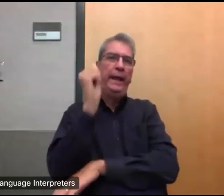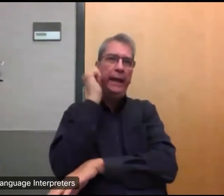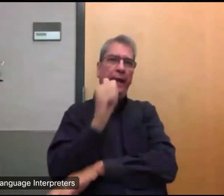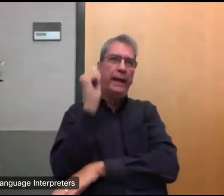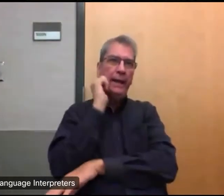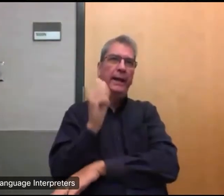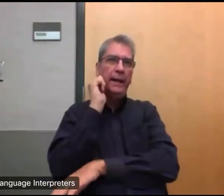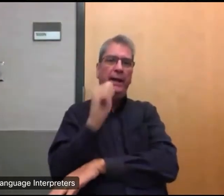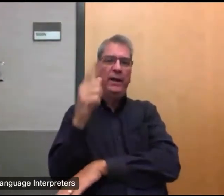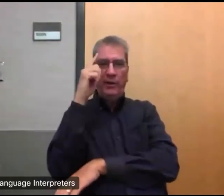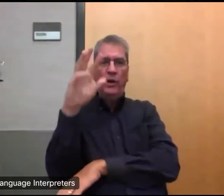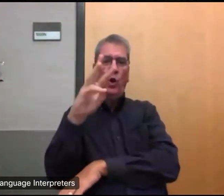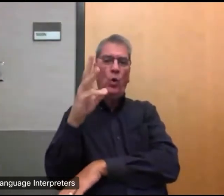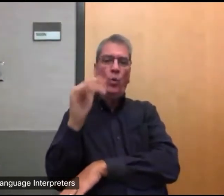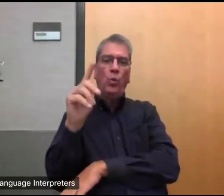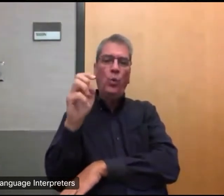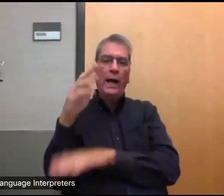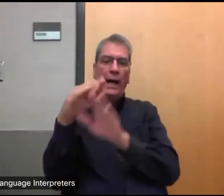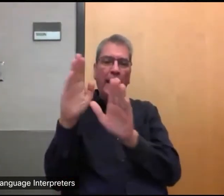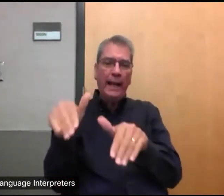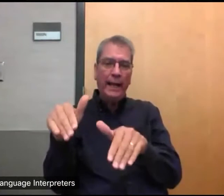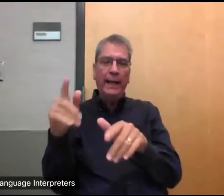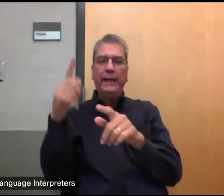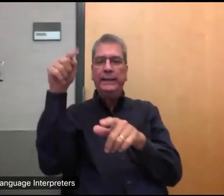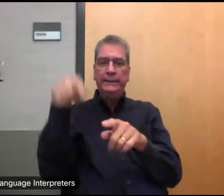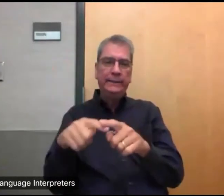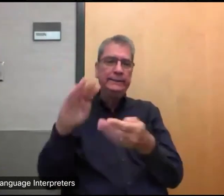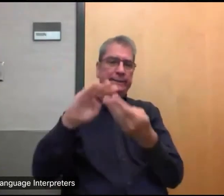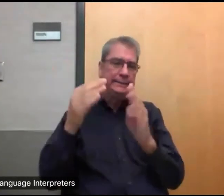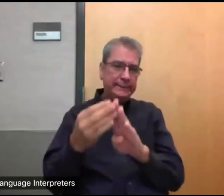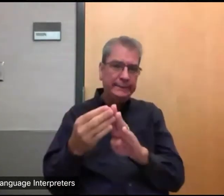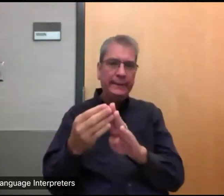the way from the White House down to, like, a city municipality level.